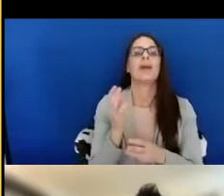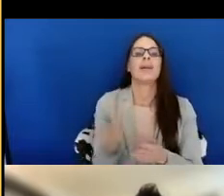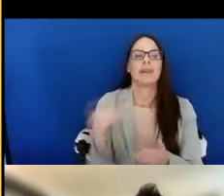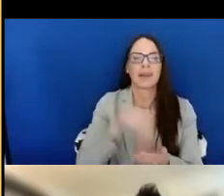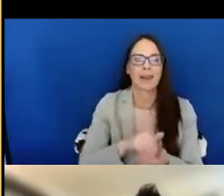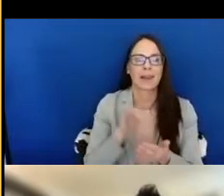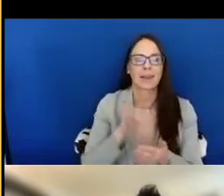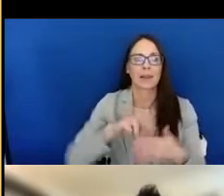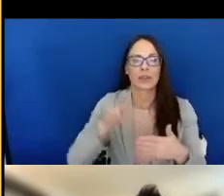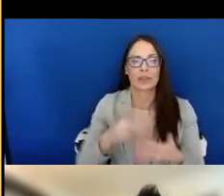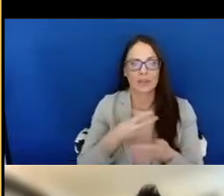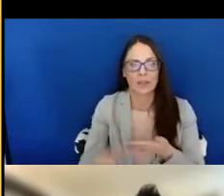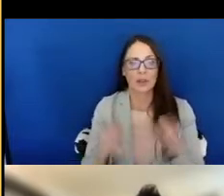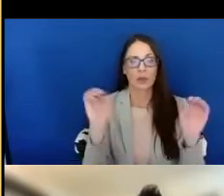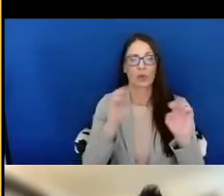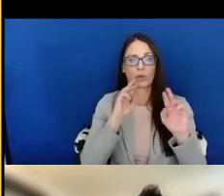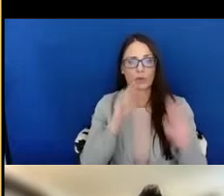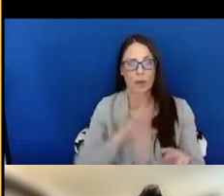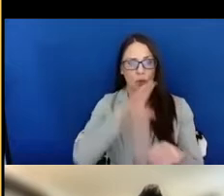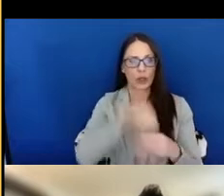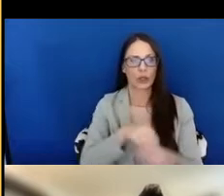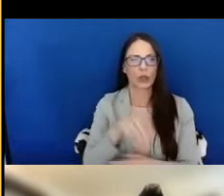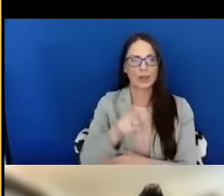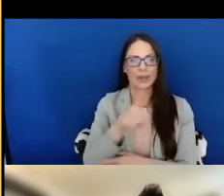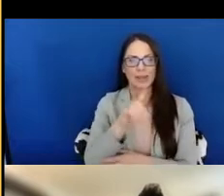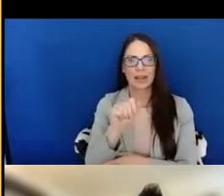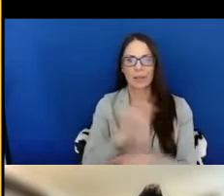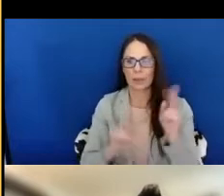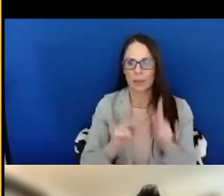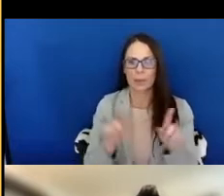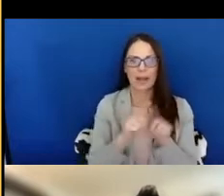response to include the needs of disabled people as indicated by both the United Nations